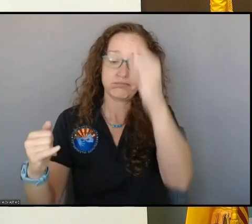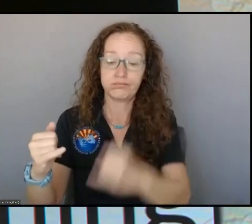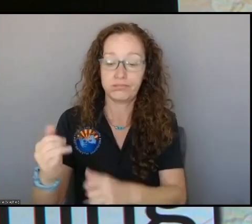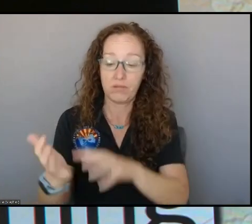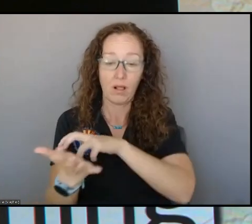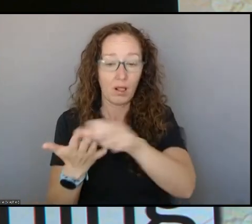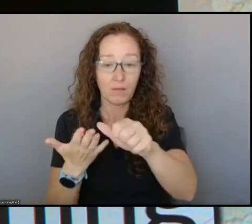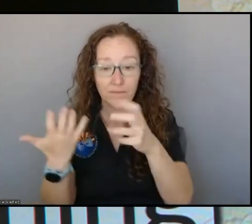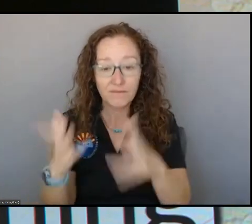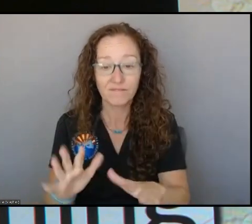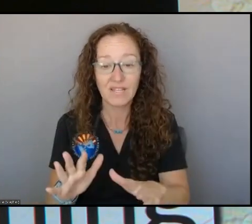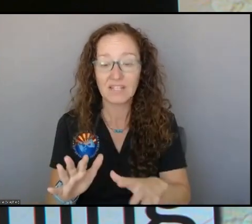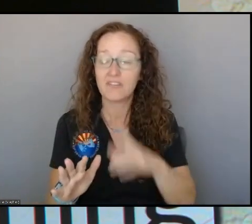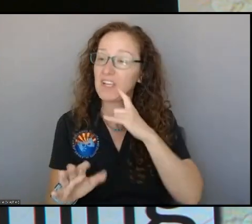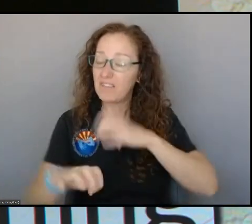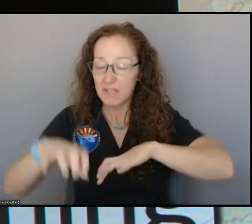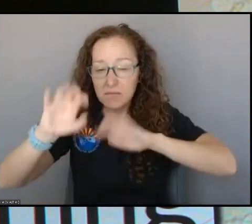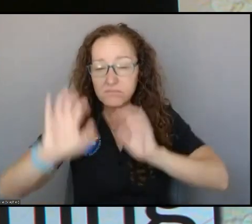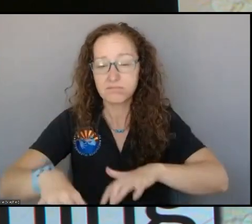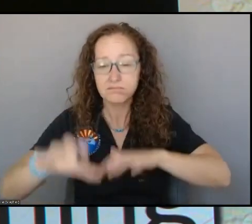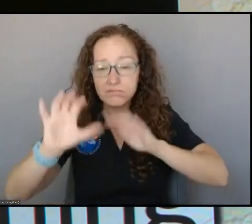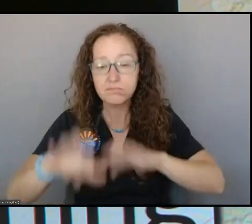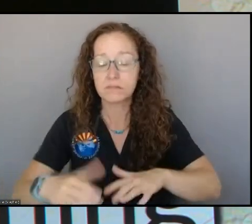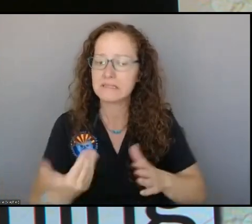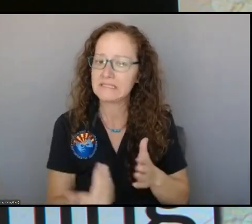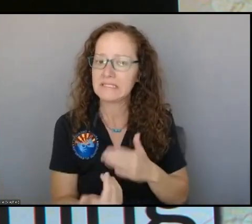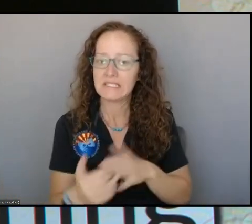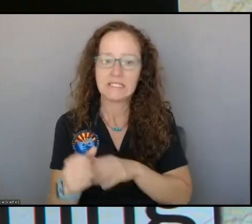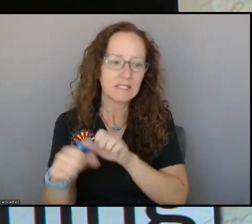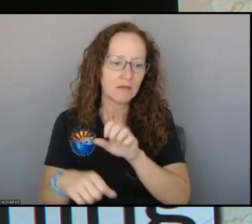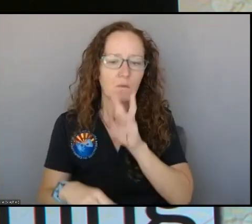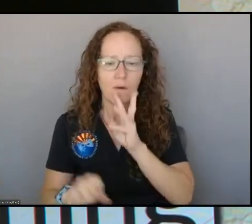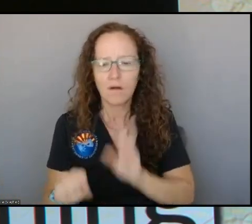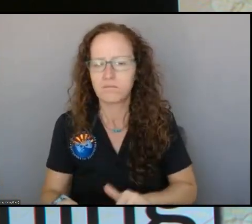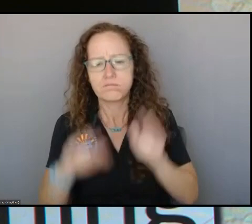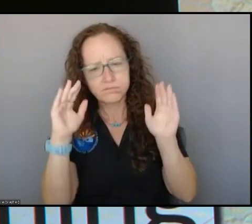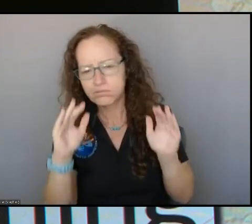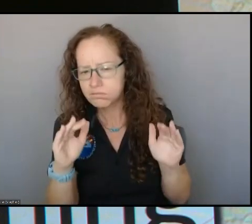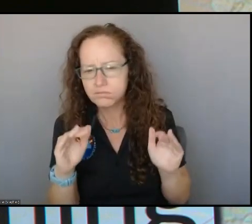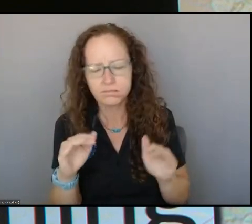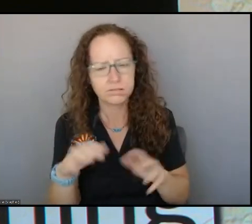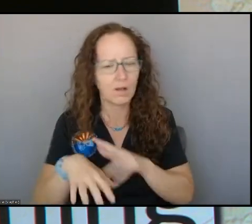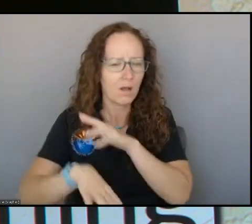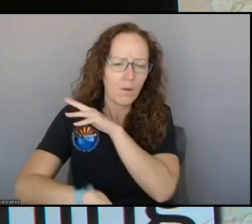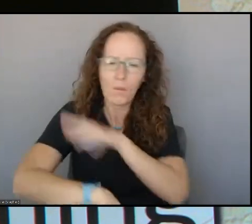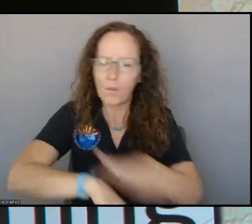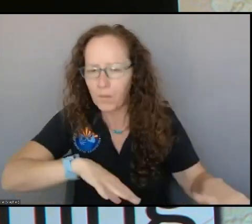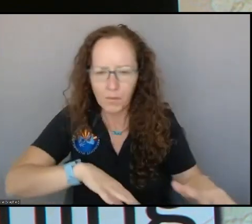flooding, debris flows, off of that burn scar. So it's really good that we got the relative humidity up, but we didn't get